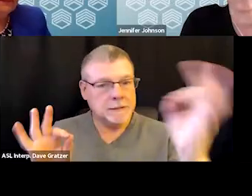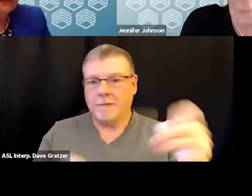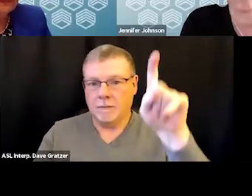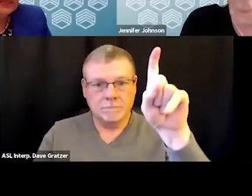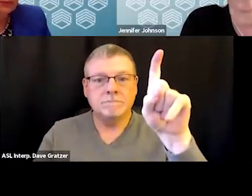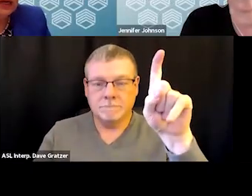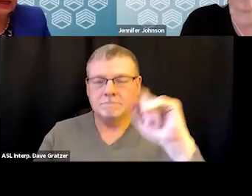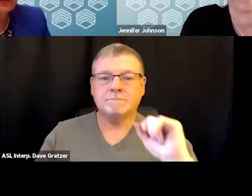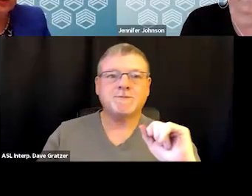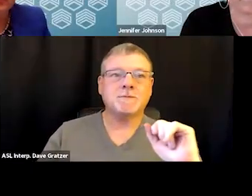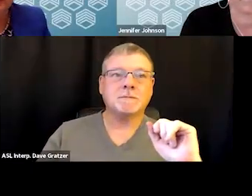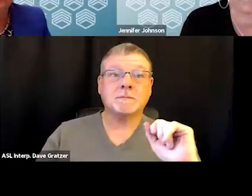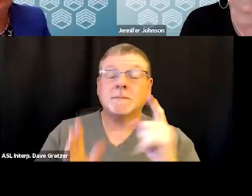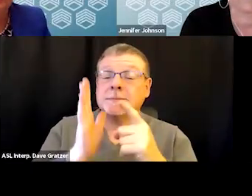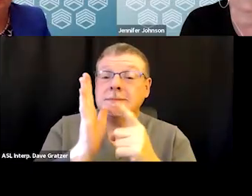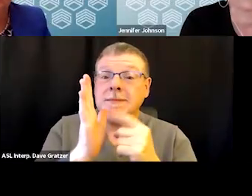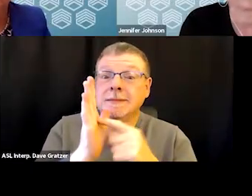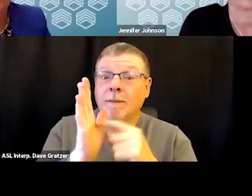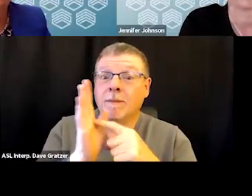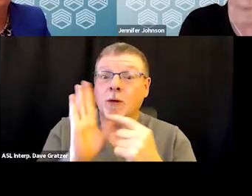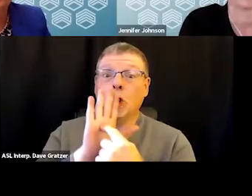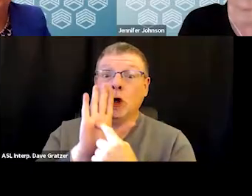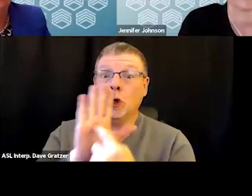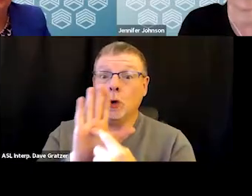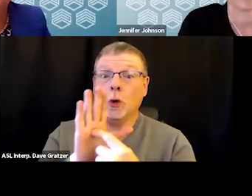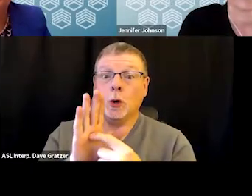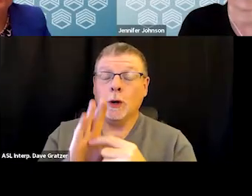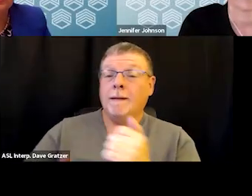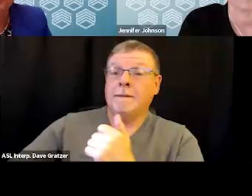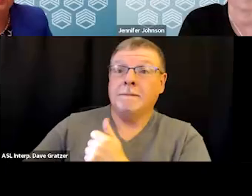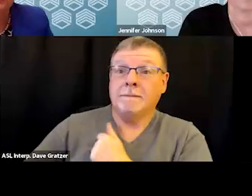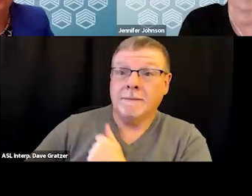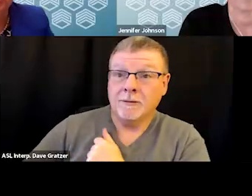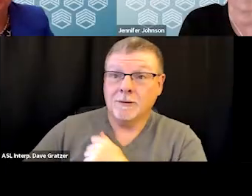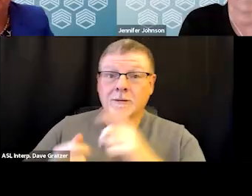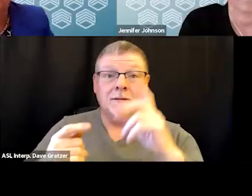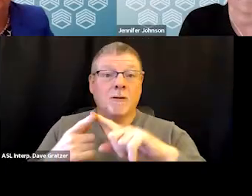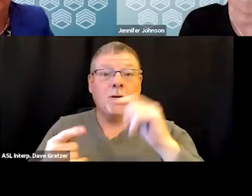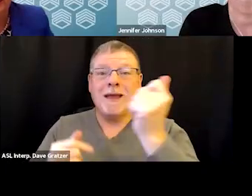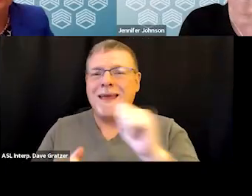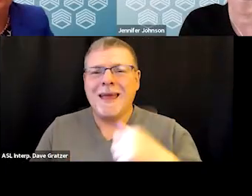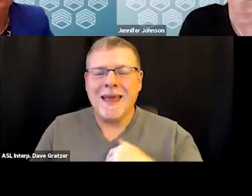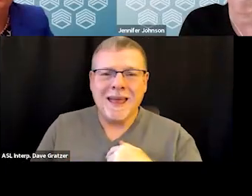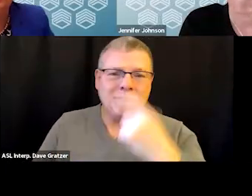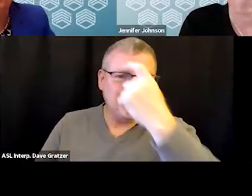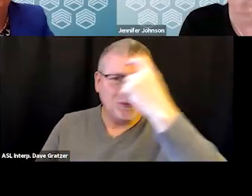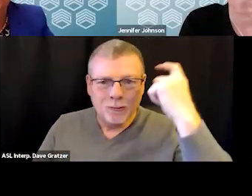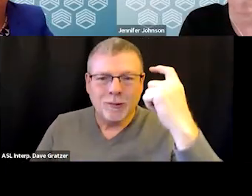Um, sometimes those might be our, our veterans or anyone who suffered significant trauma or accidents in their life.